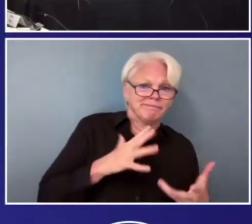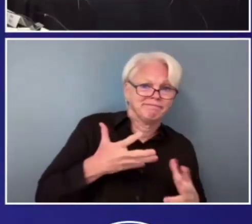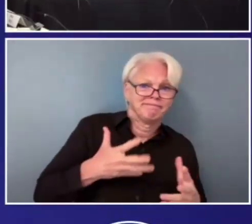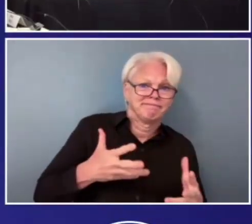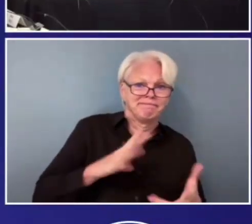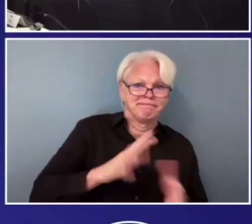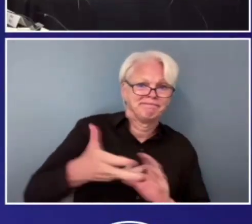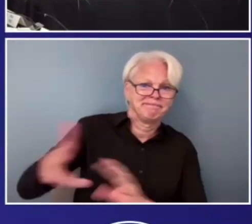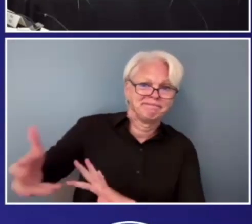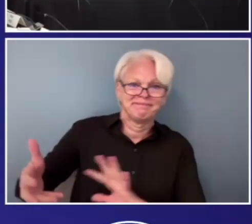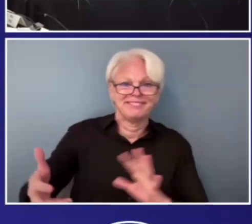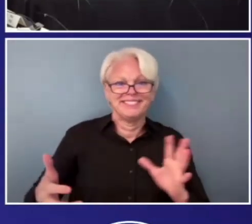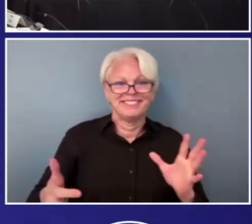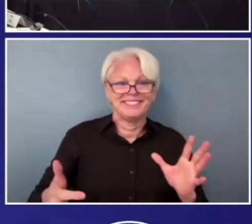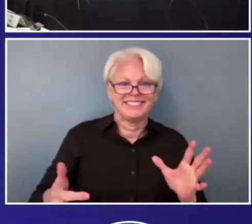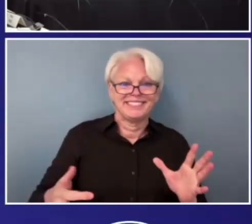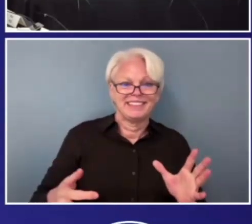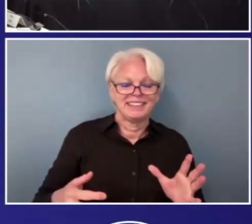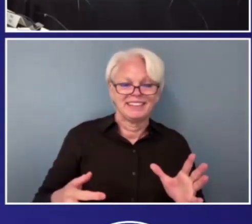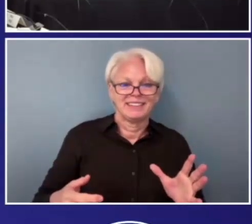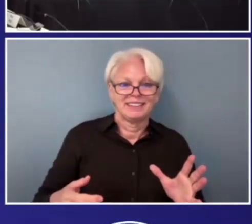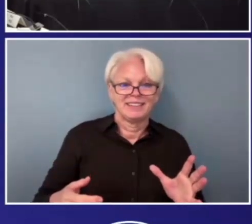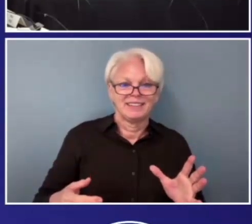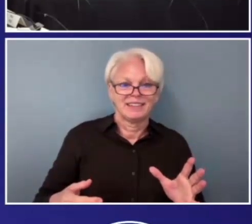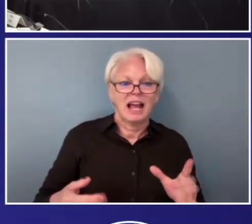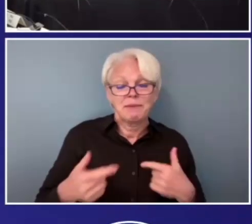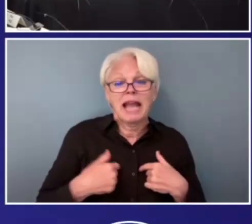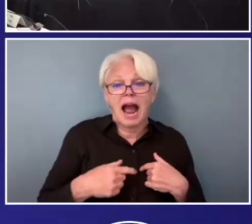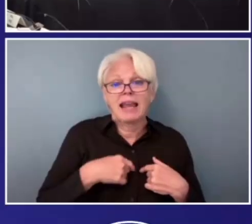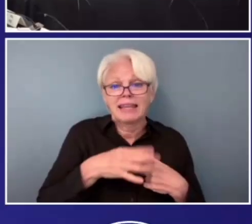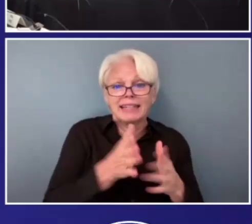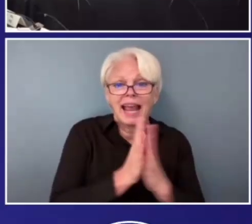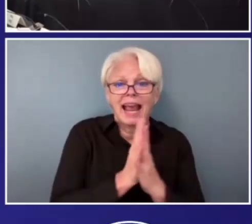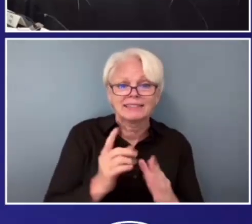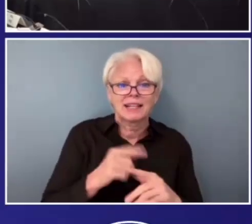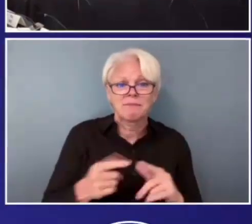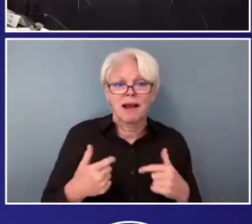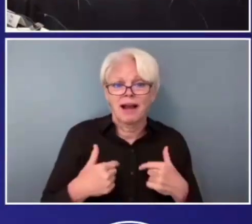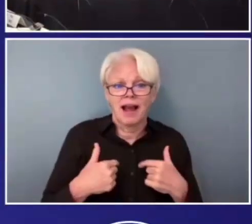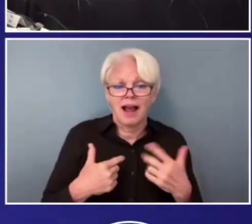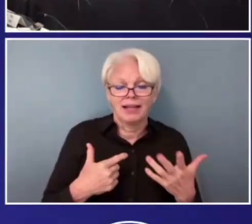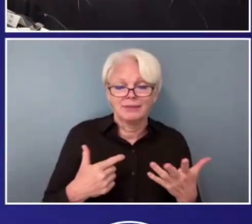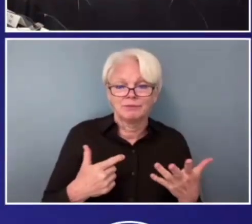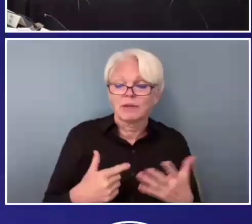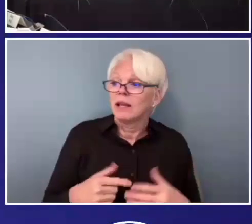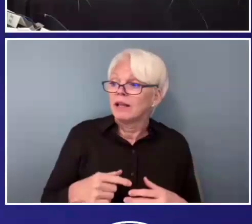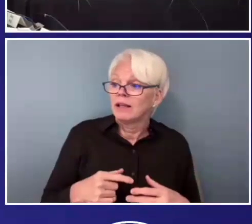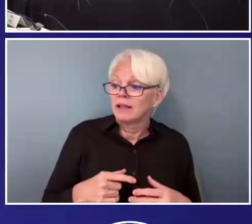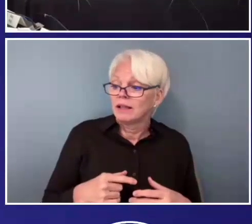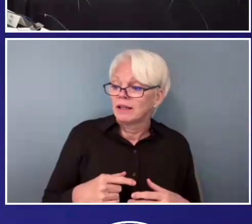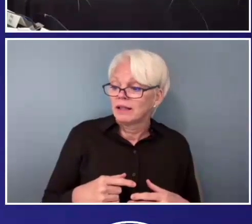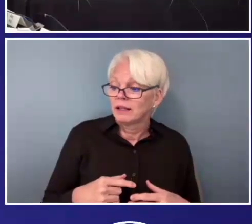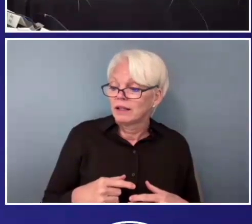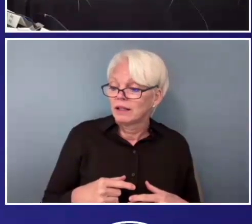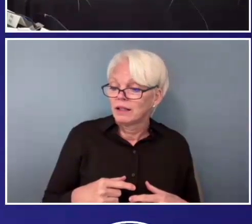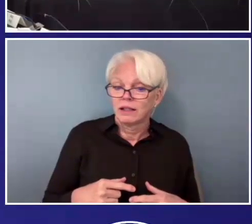words and -- I can ask it, but I don't want to -- If he could ask it from where he's at, that'd be great. That way,